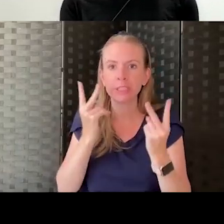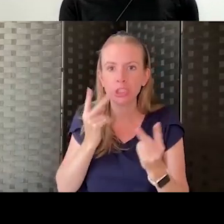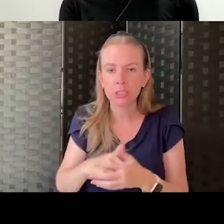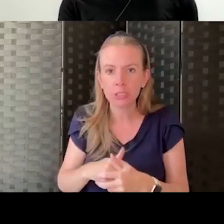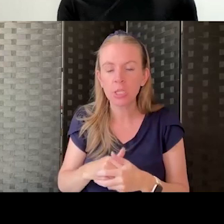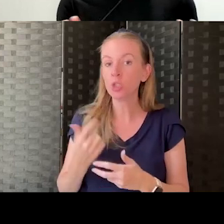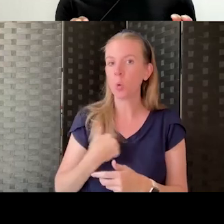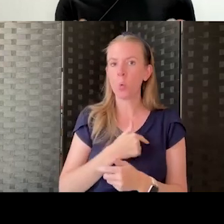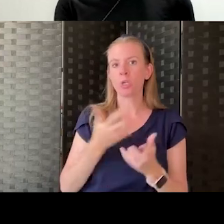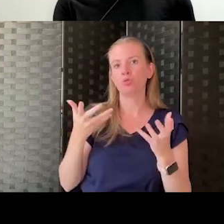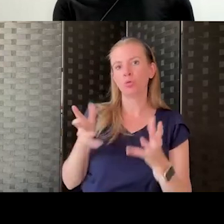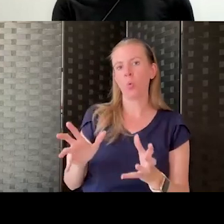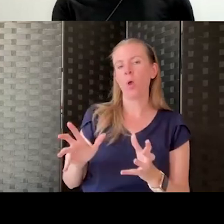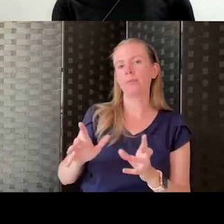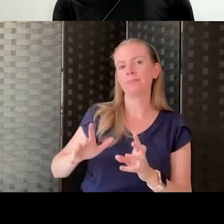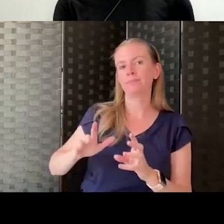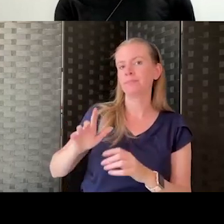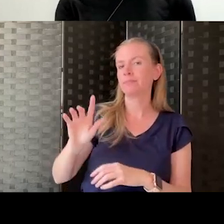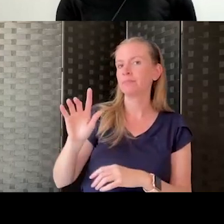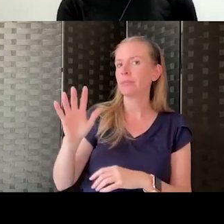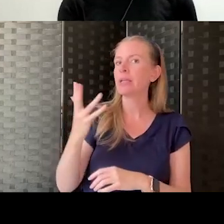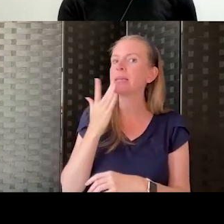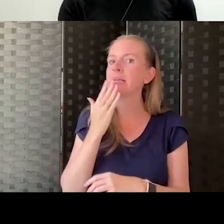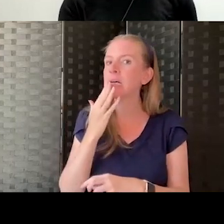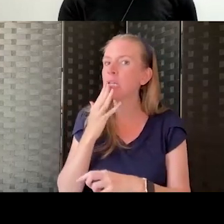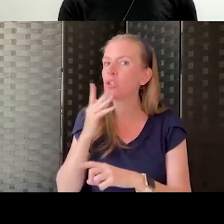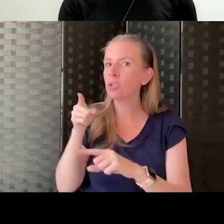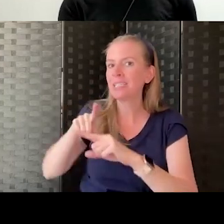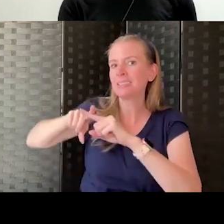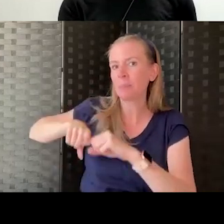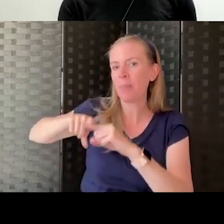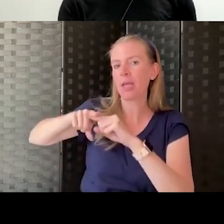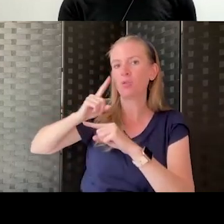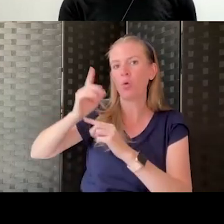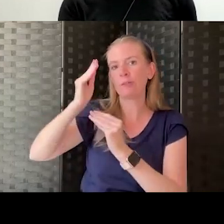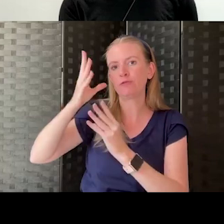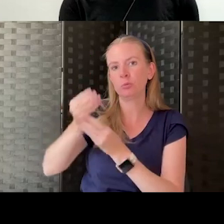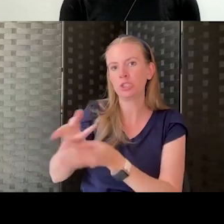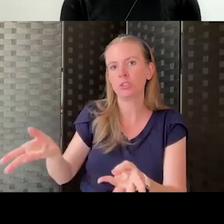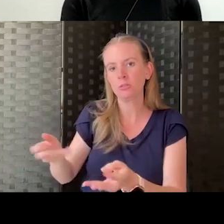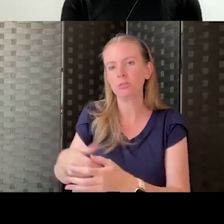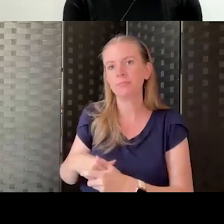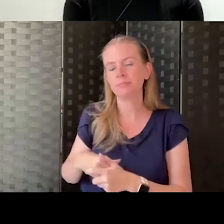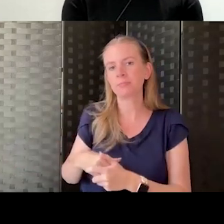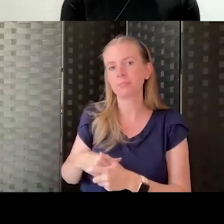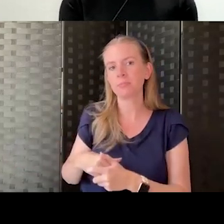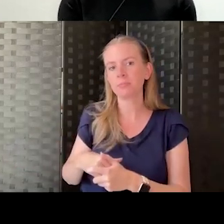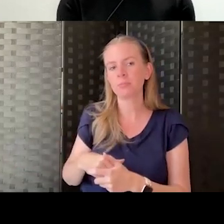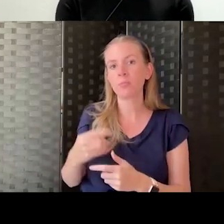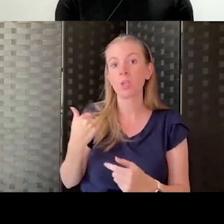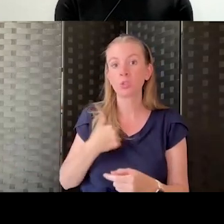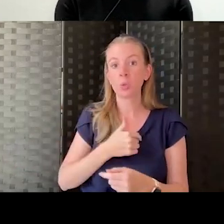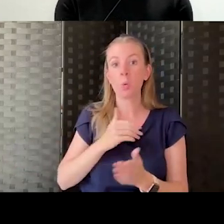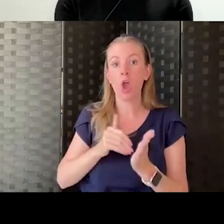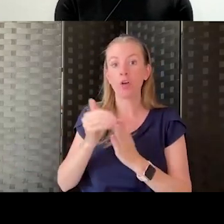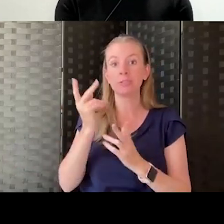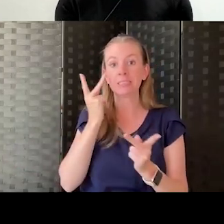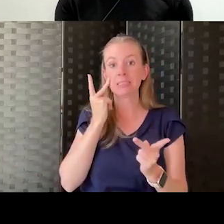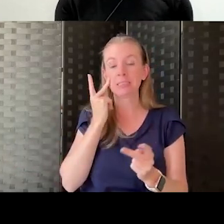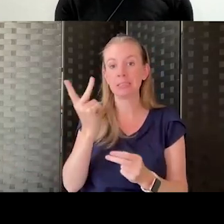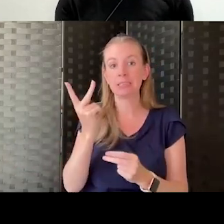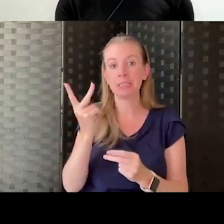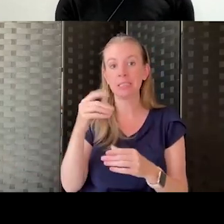want to do is rely solely on color to convey the message itself. We see this often inside of copy.